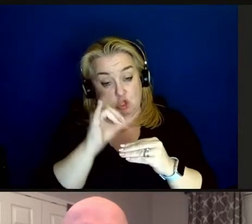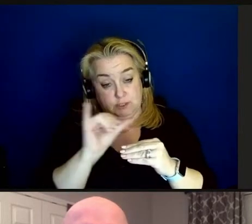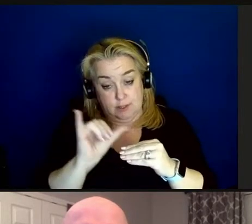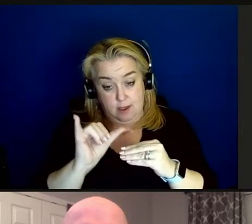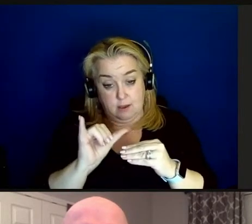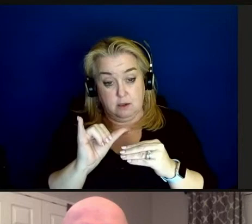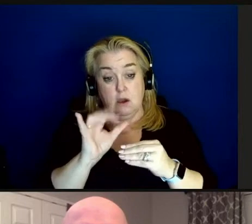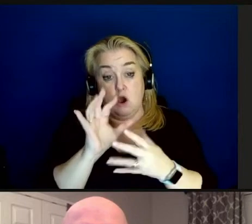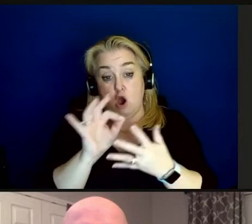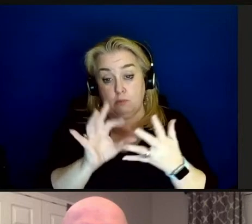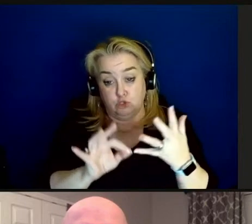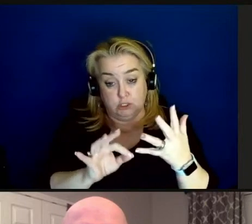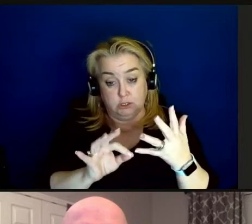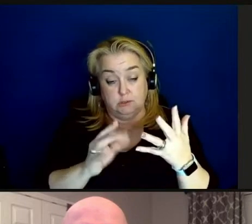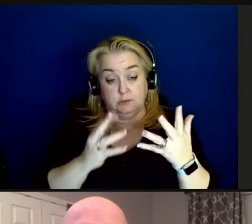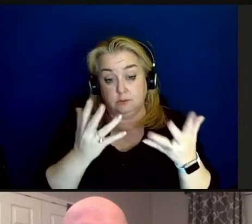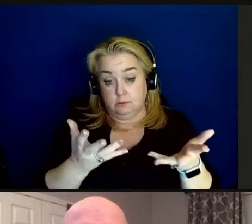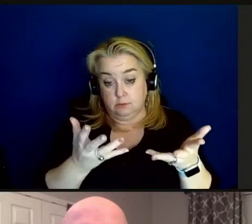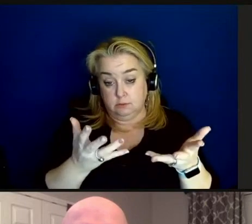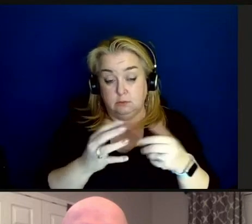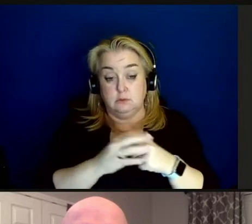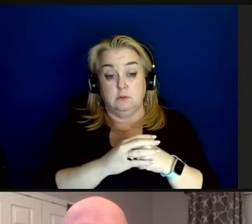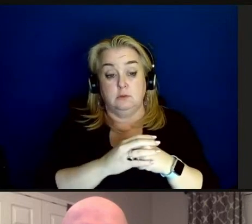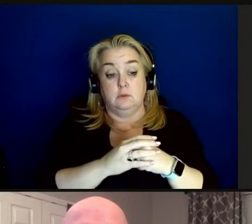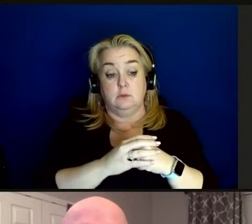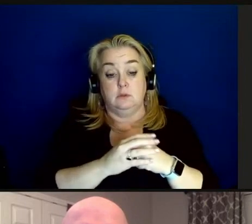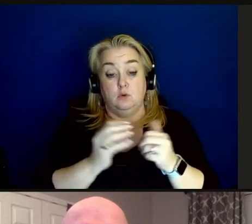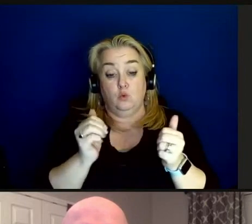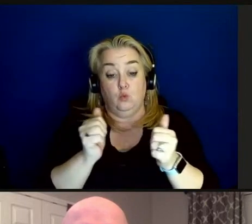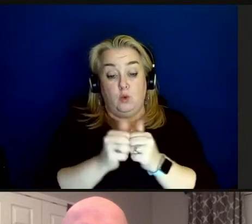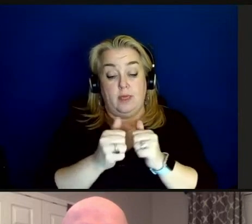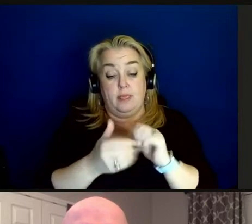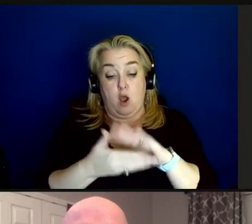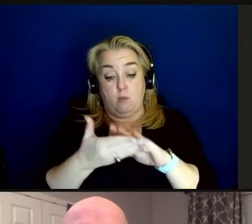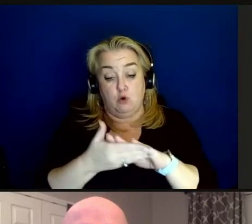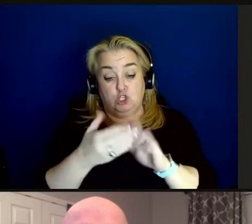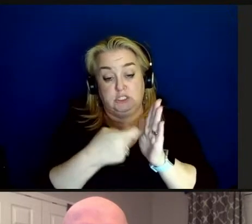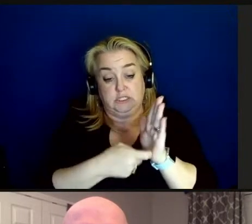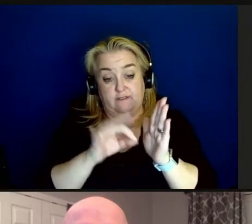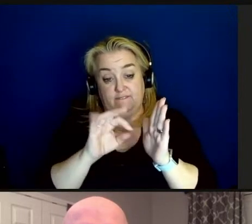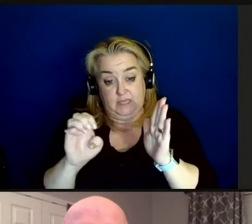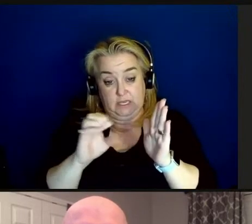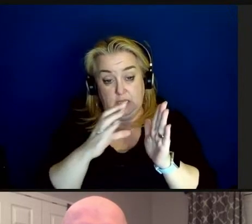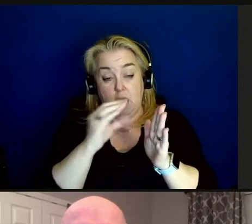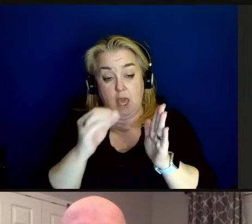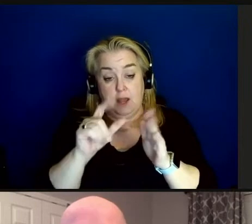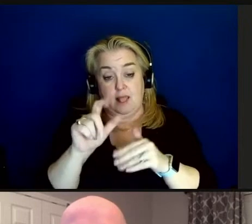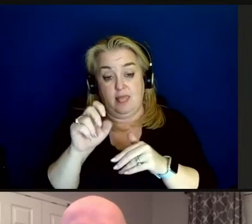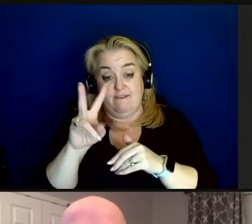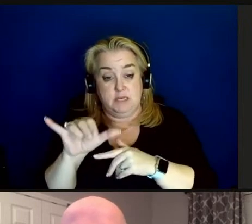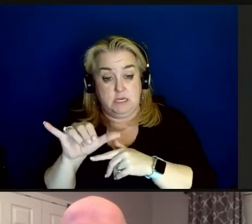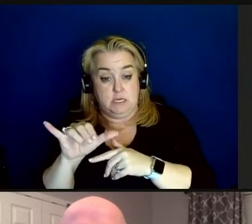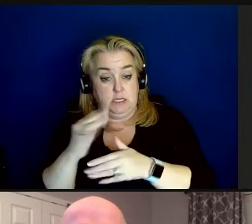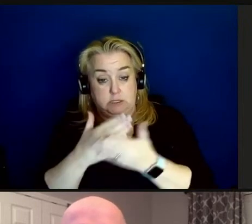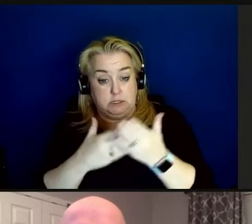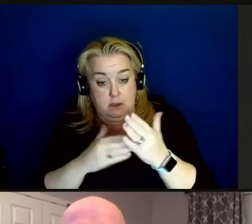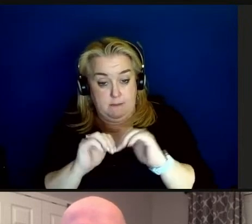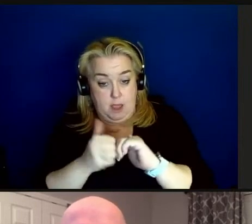SO I HOPE WE CAN COME BACK AND CONTINUE THE CONVERSATION ABOUT WHAT THE BASELINE LOOKS LIKE,